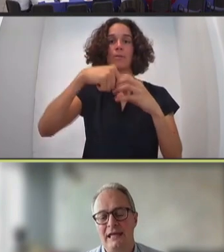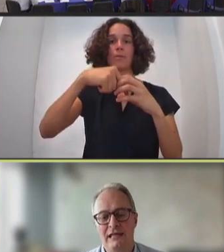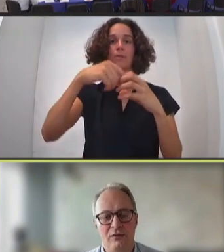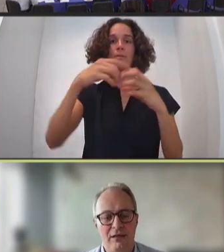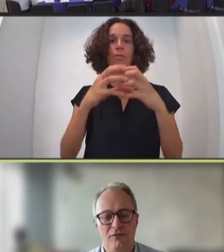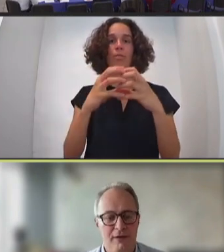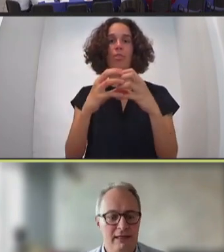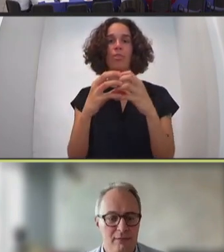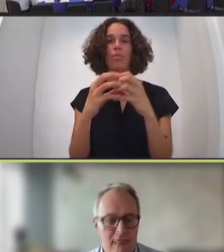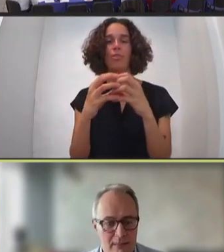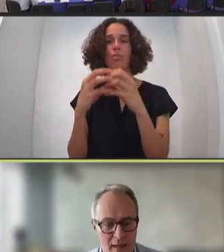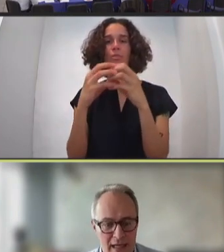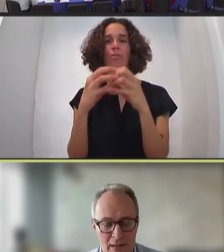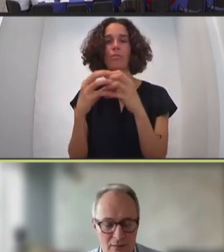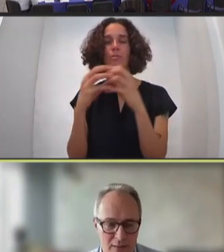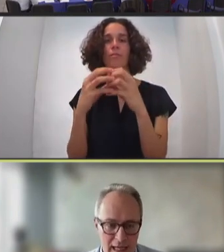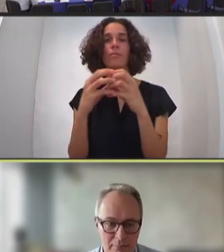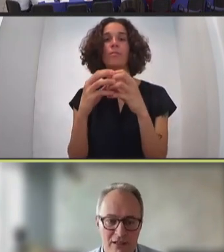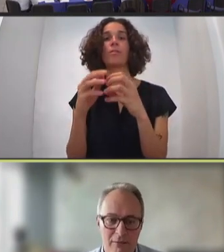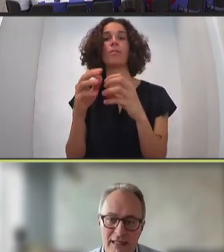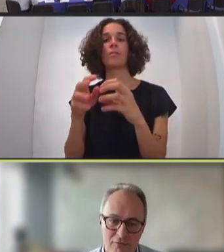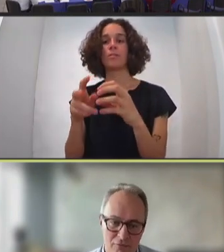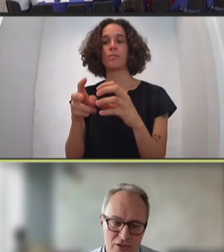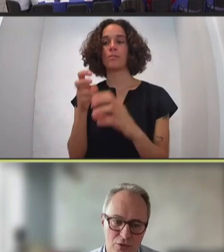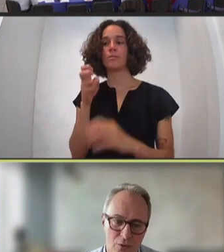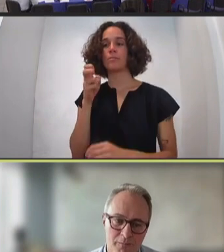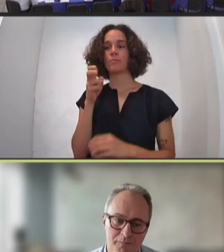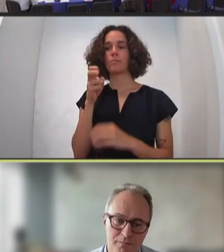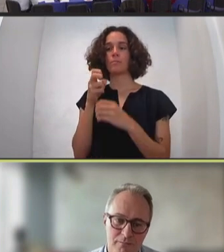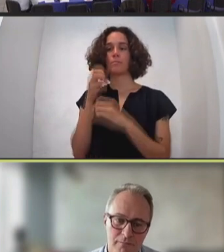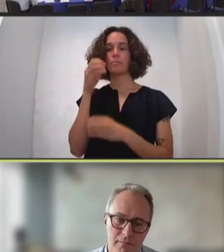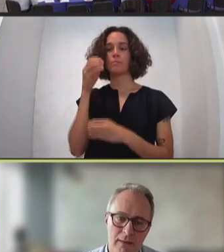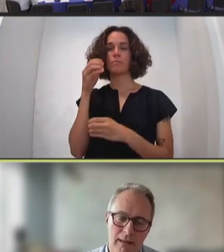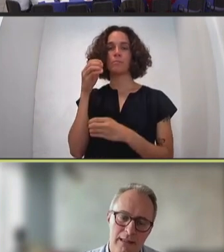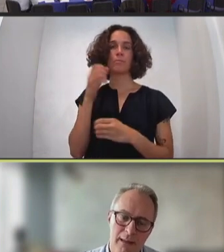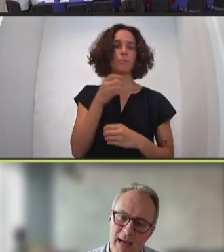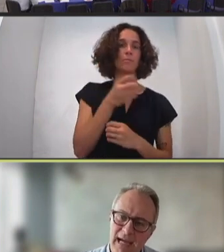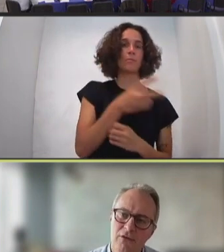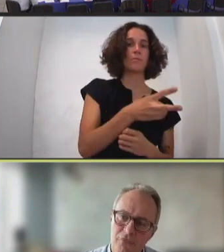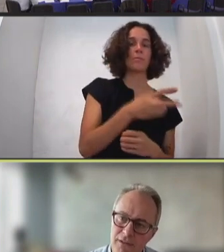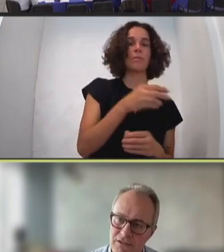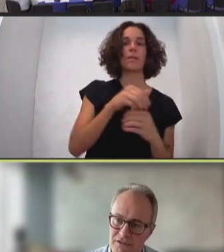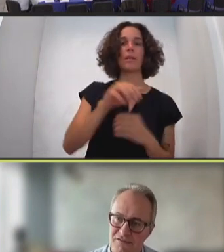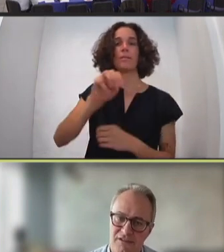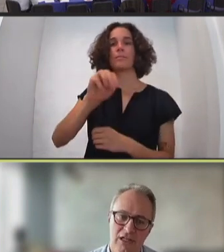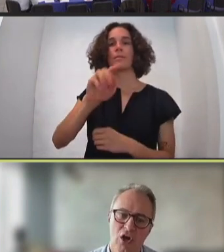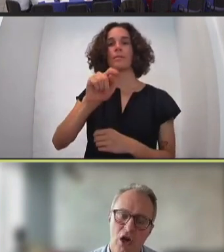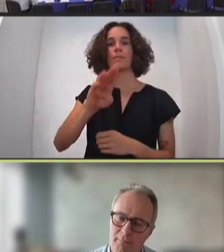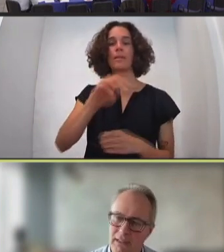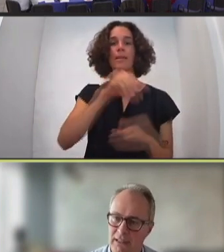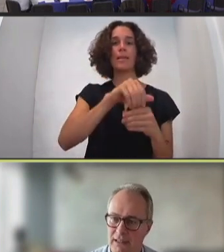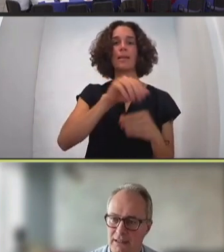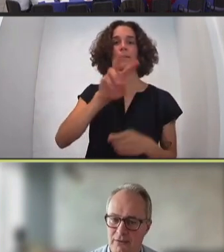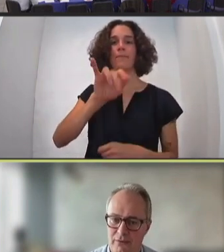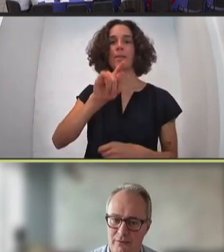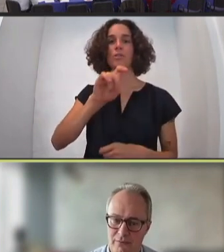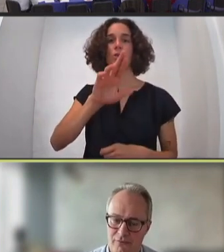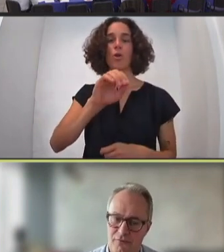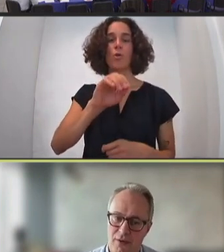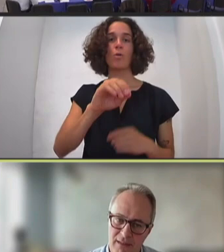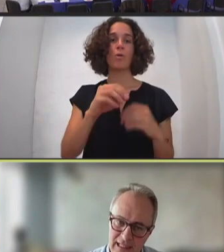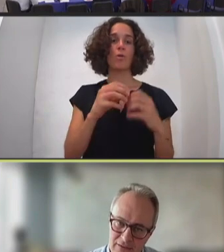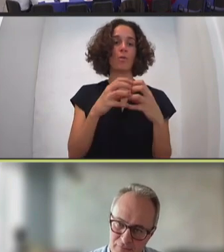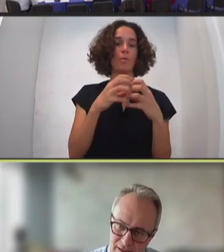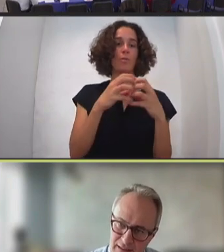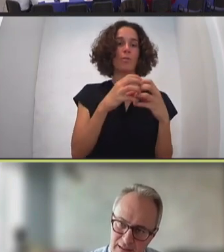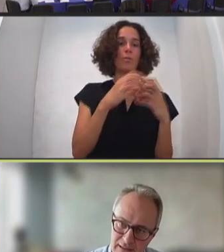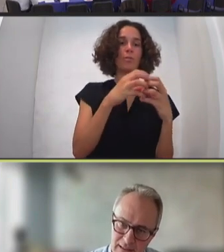then reinfect them in -- with Mtb in vitro, the macrophages that are coming from the infected